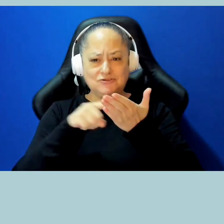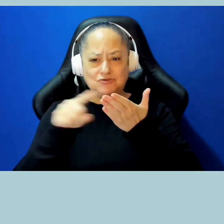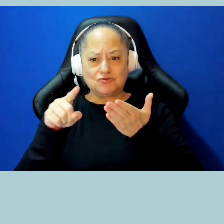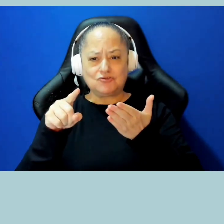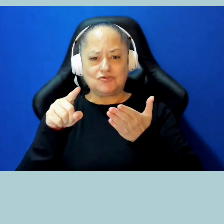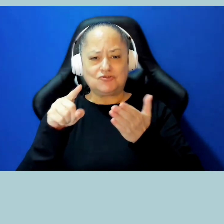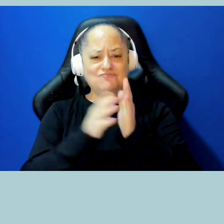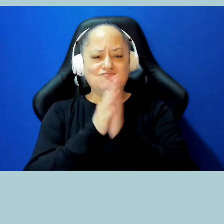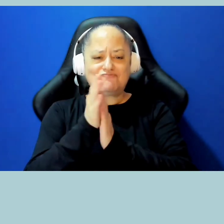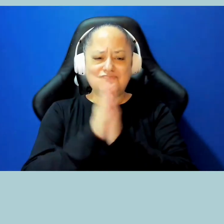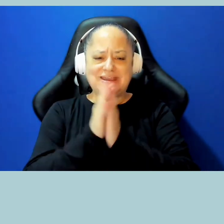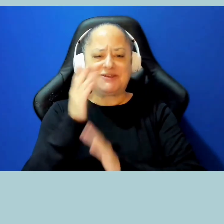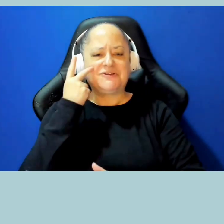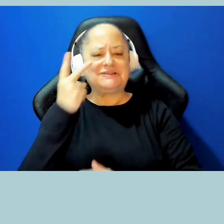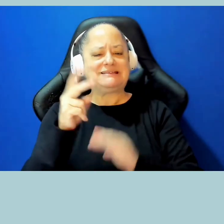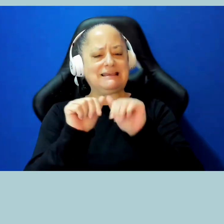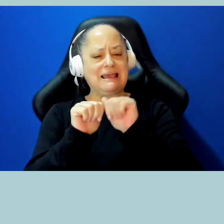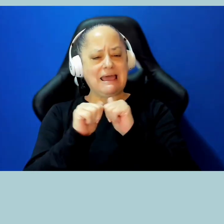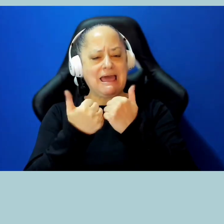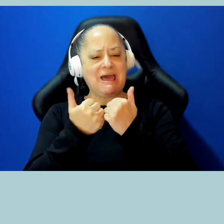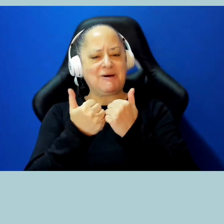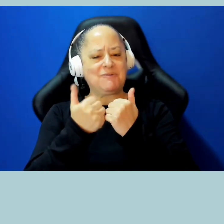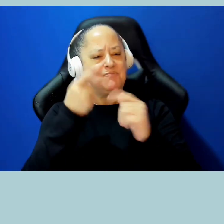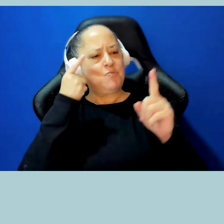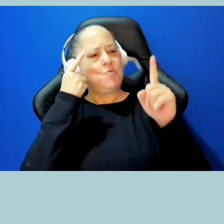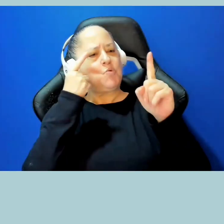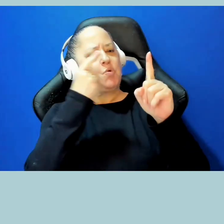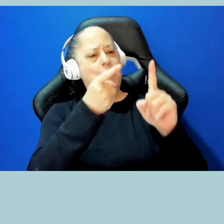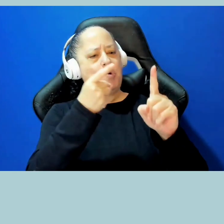to see how the these goals of the strategic plan are